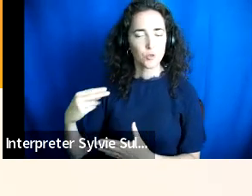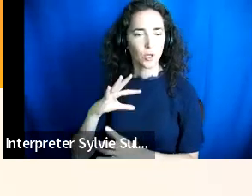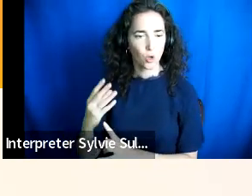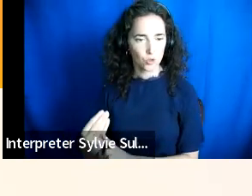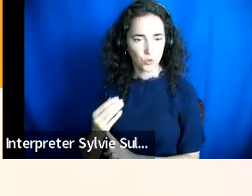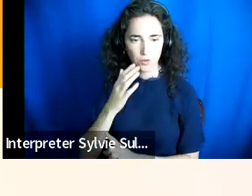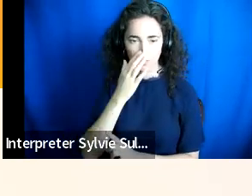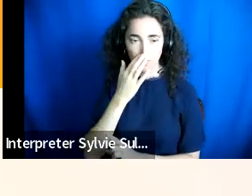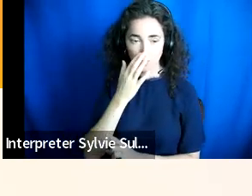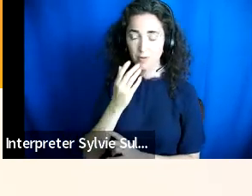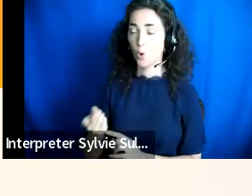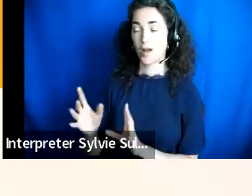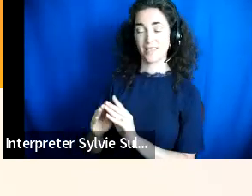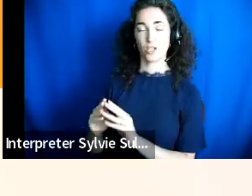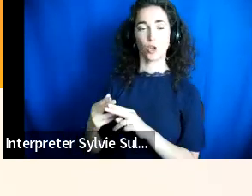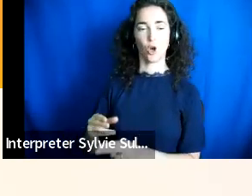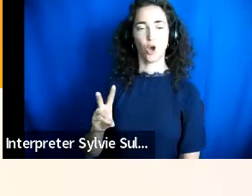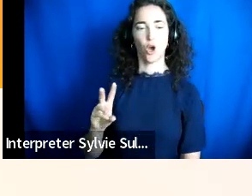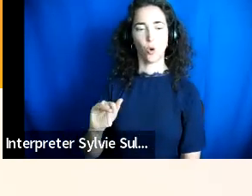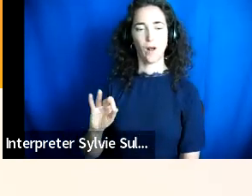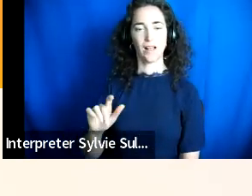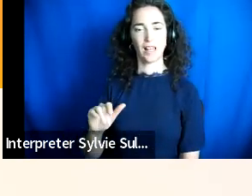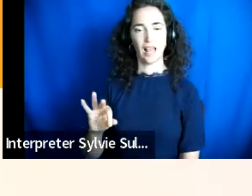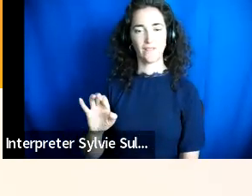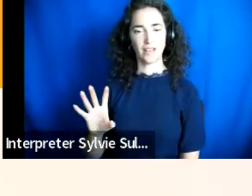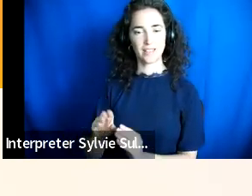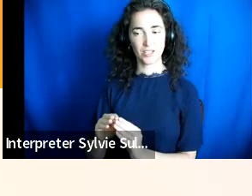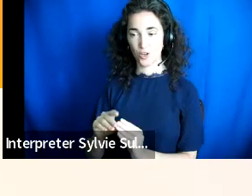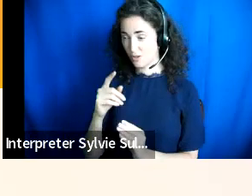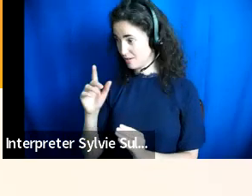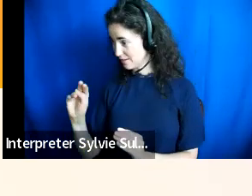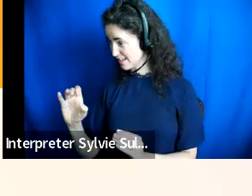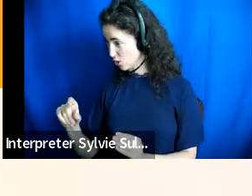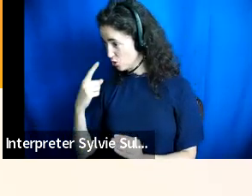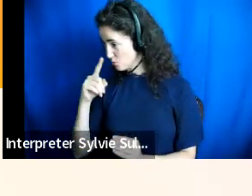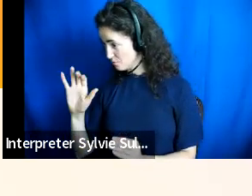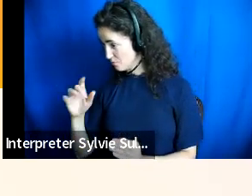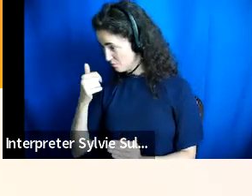And there was one session of the wildlife session. Nicole, Did you share that one? Yeah. So that was pretty fun.